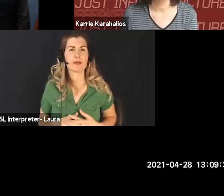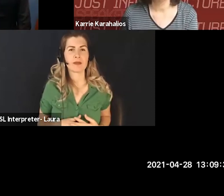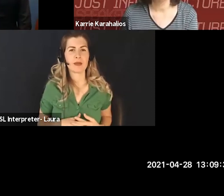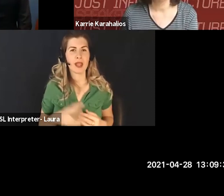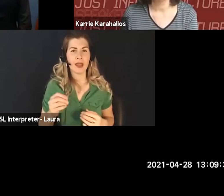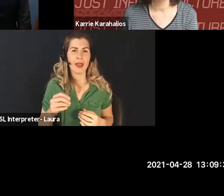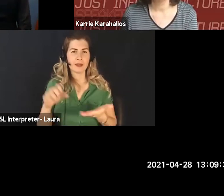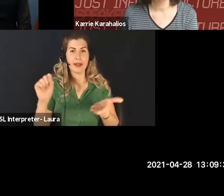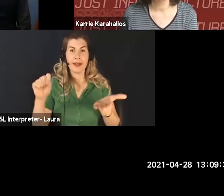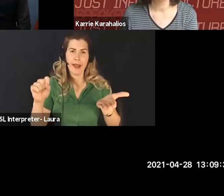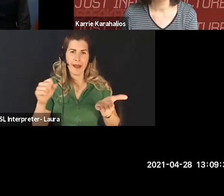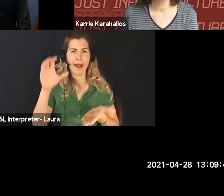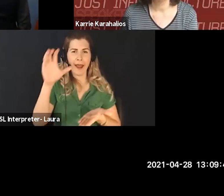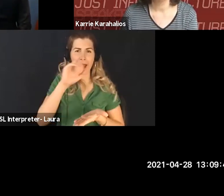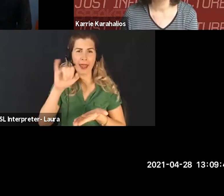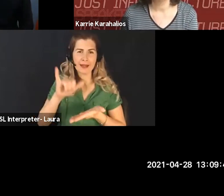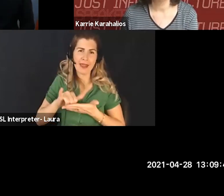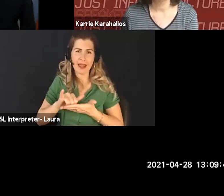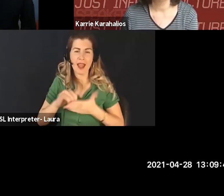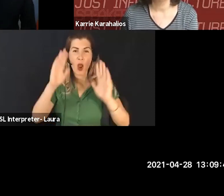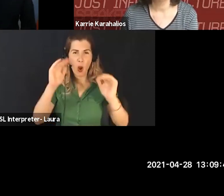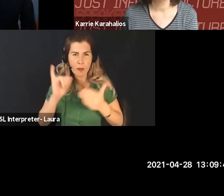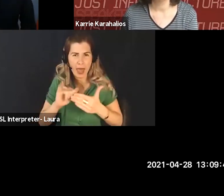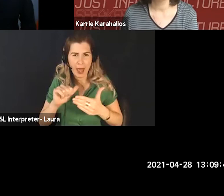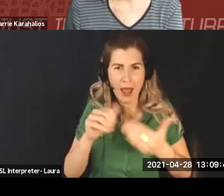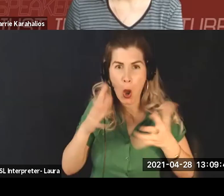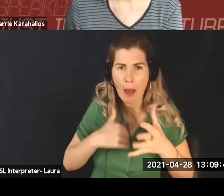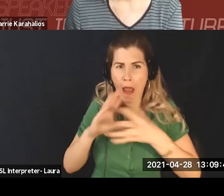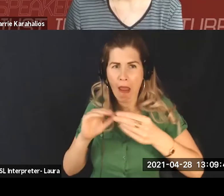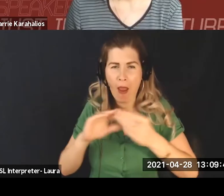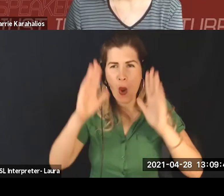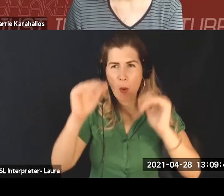And then I was. Yeah, like, I guess that would be.